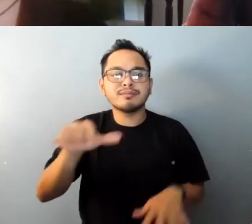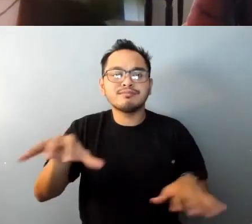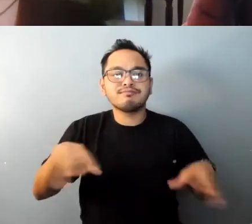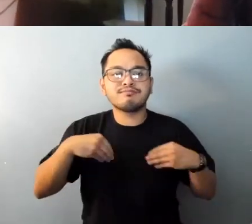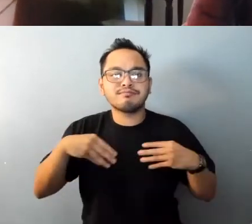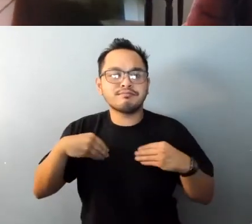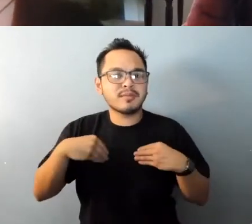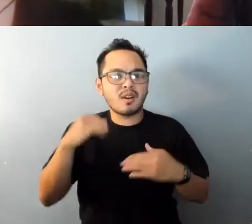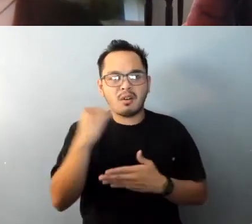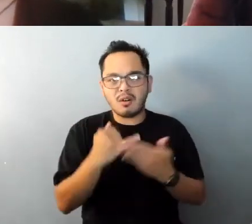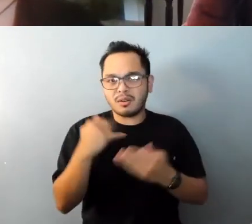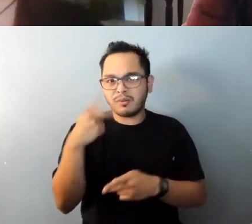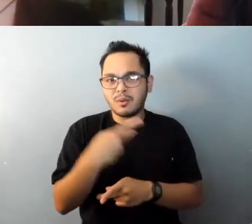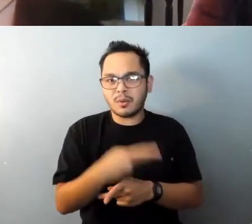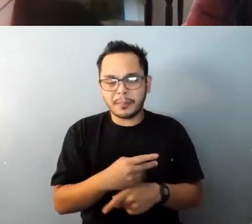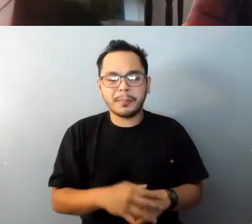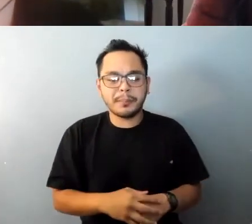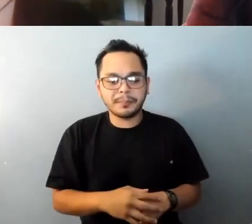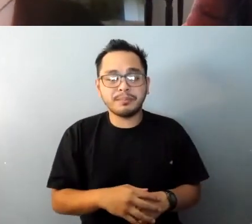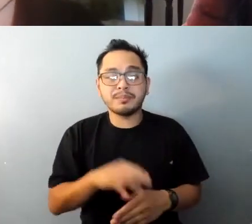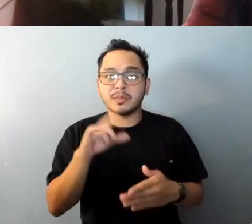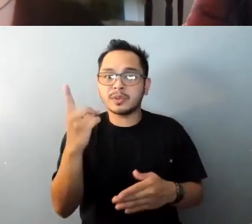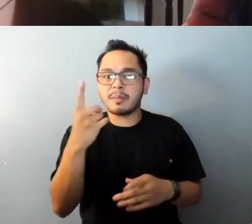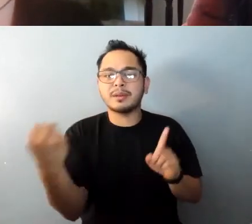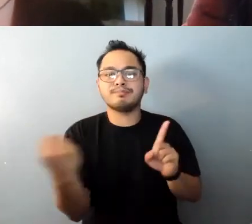of the interesting things that struck me from the very beginning of it was that it was the